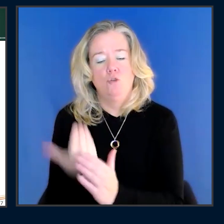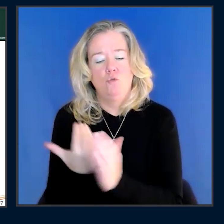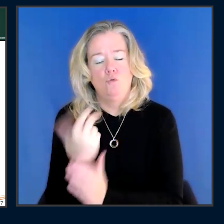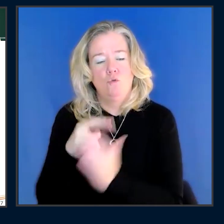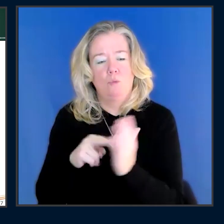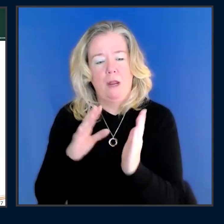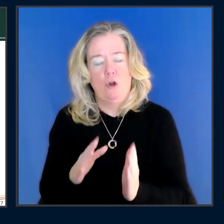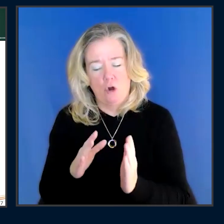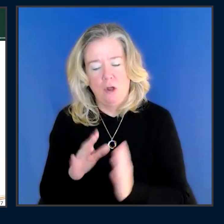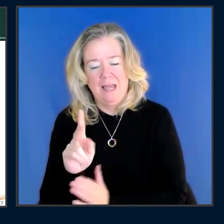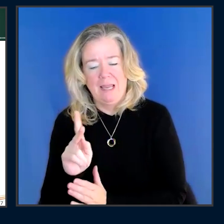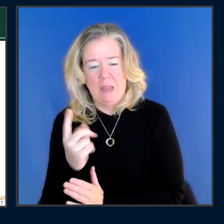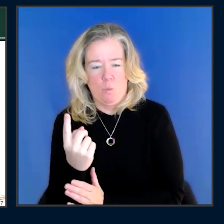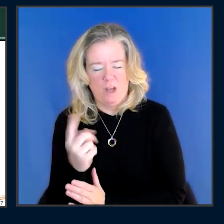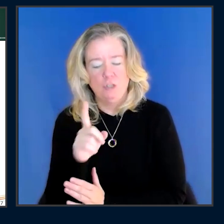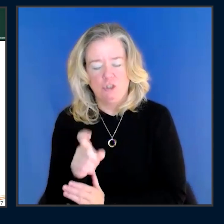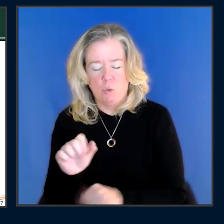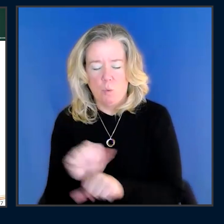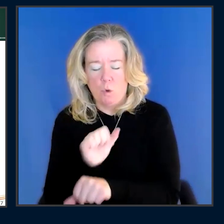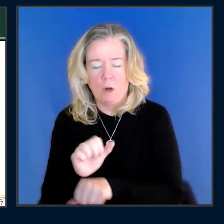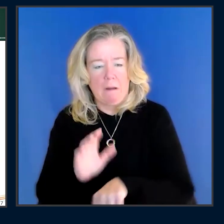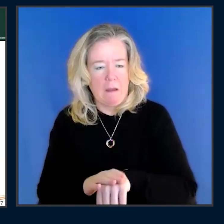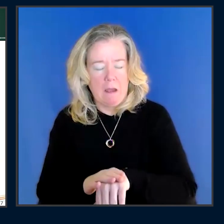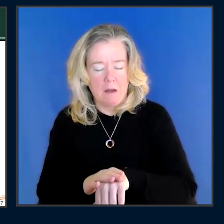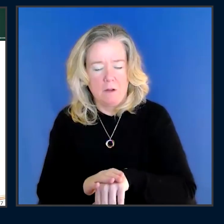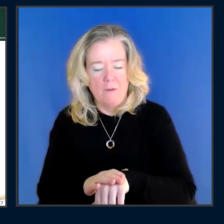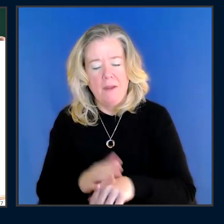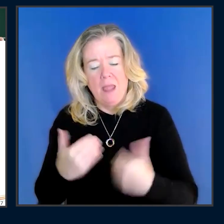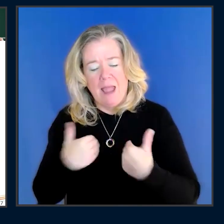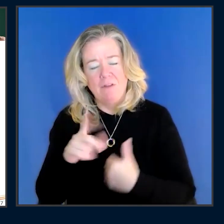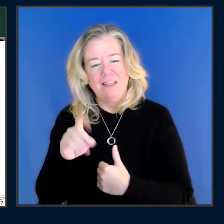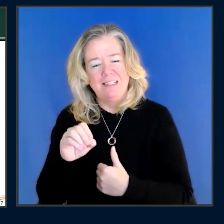at K-1 should really work on getting those decoding skills